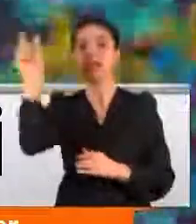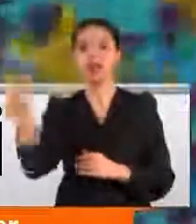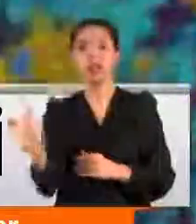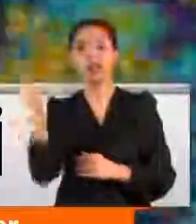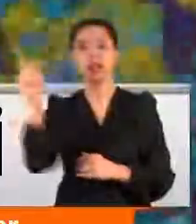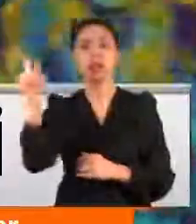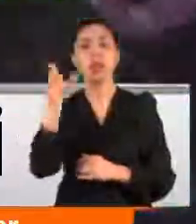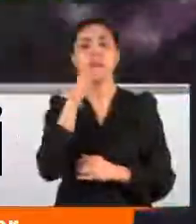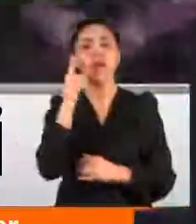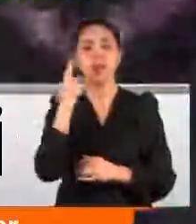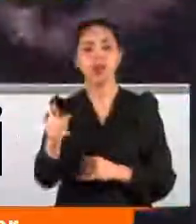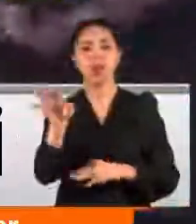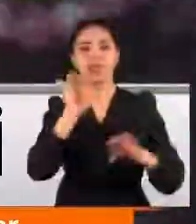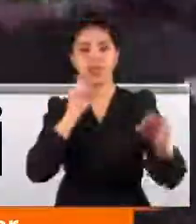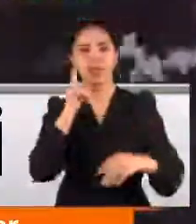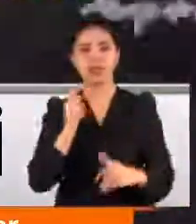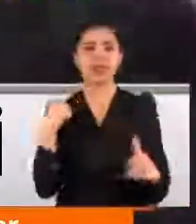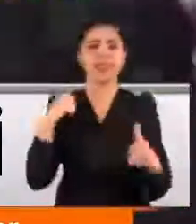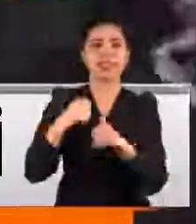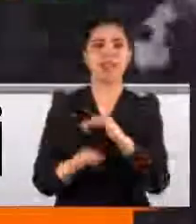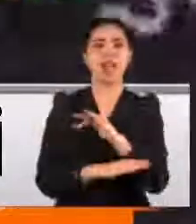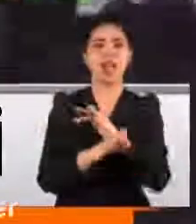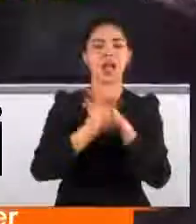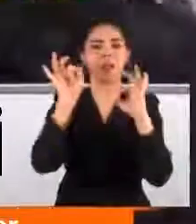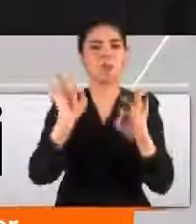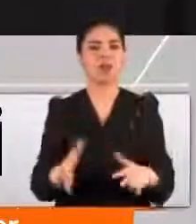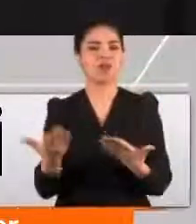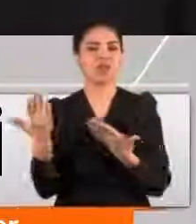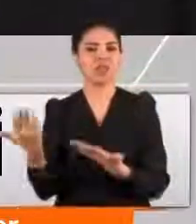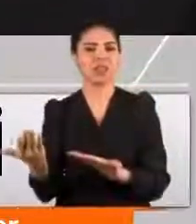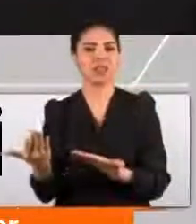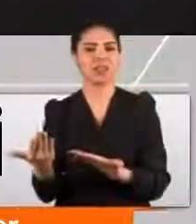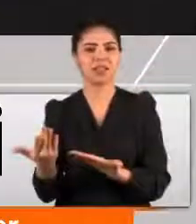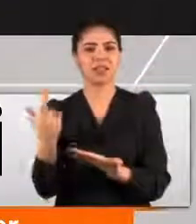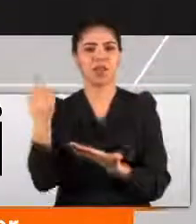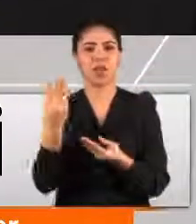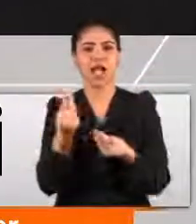joy of life with the treatment applied in the light of science There is very little left